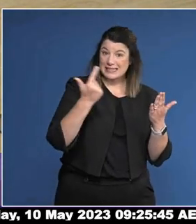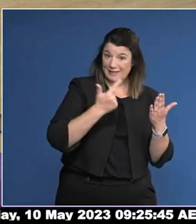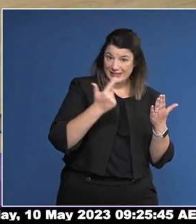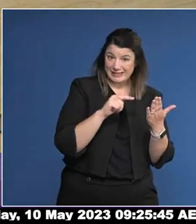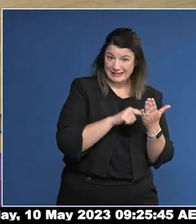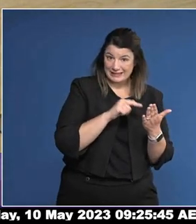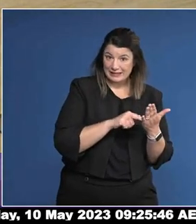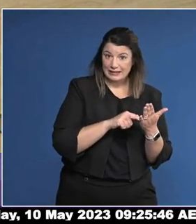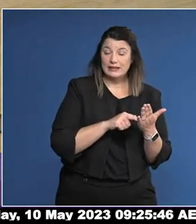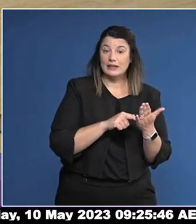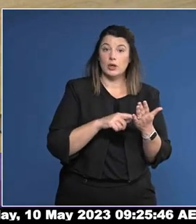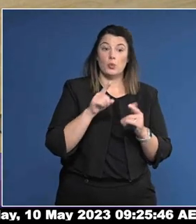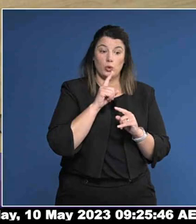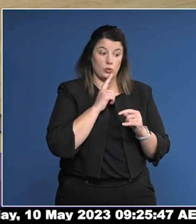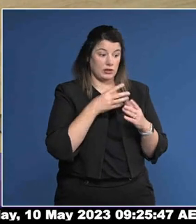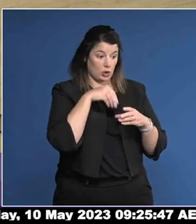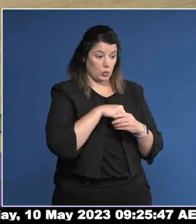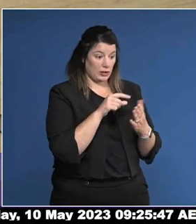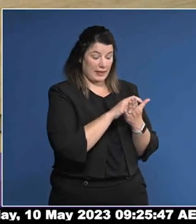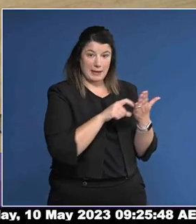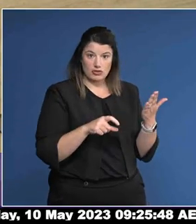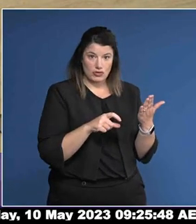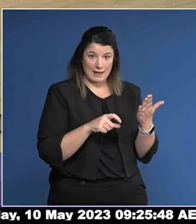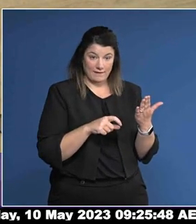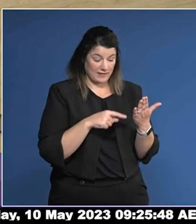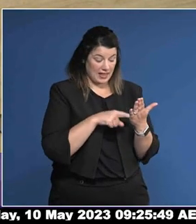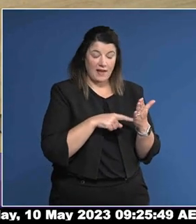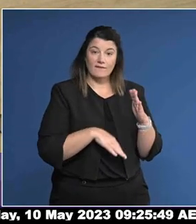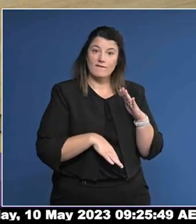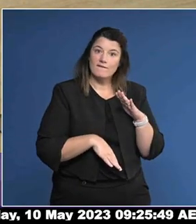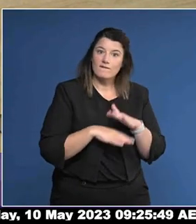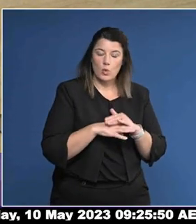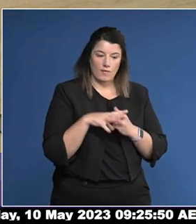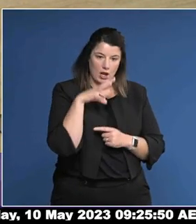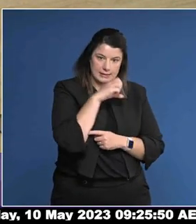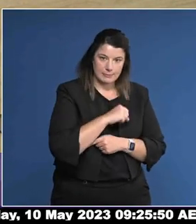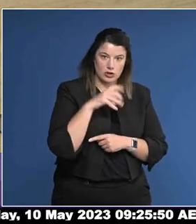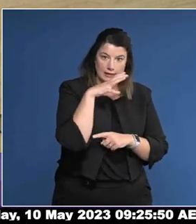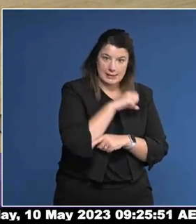said in that paragraph is laden with unconscious bias and assumptions about young